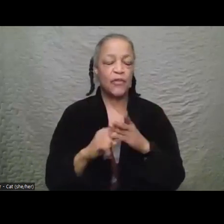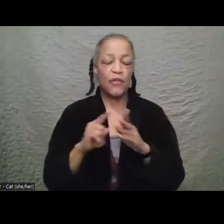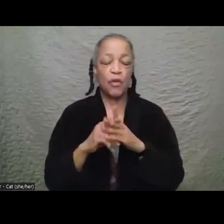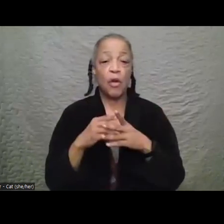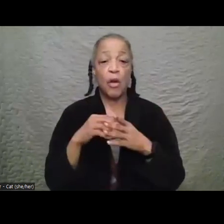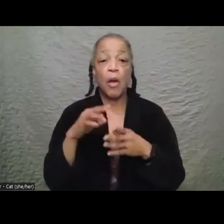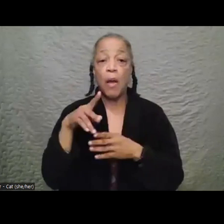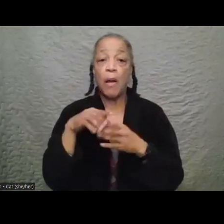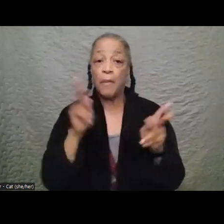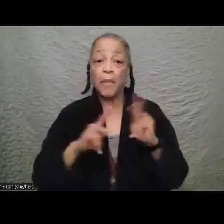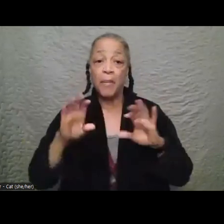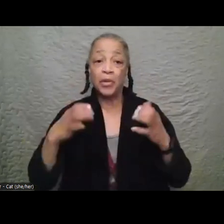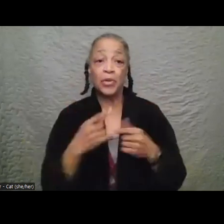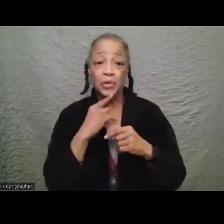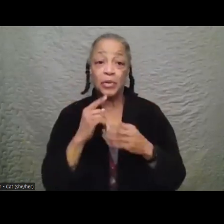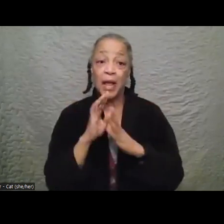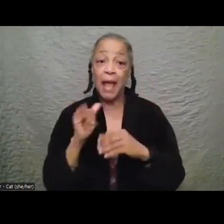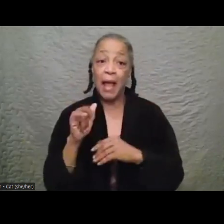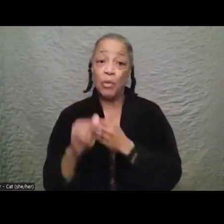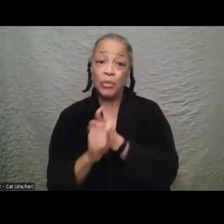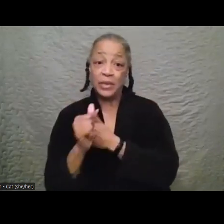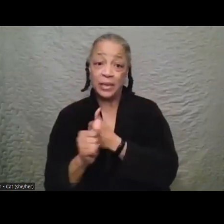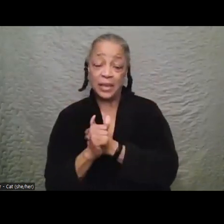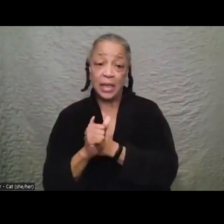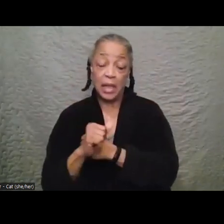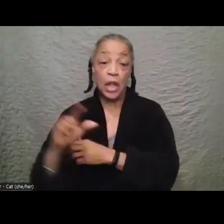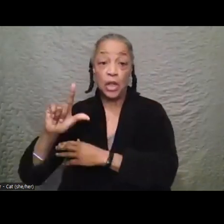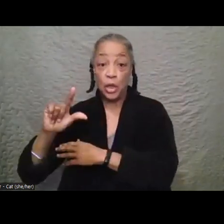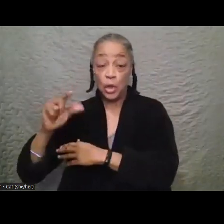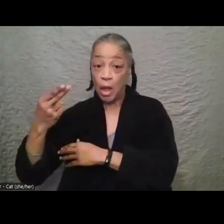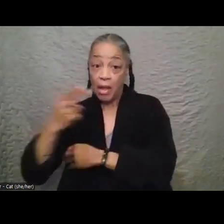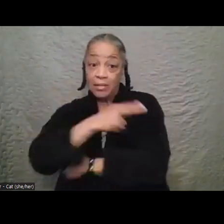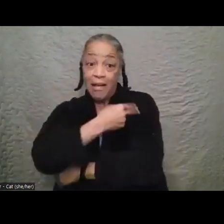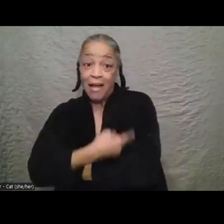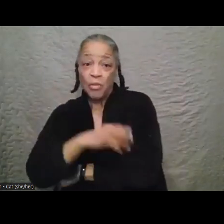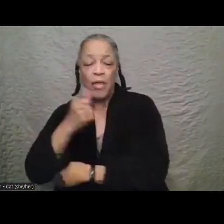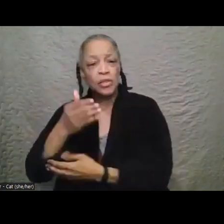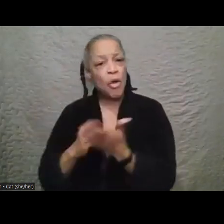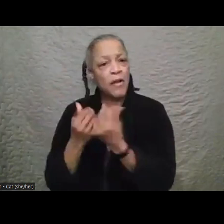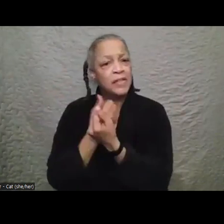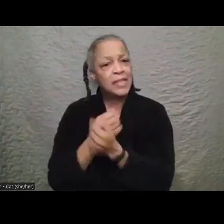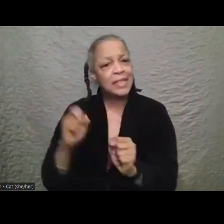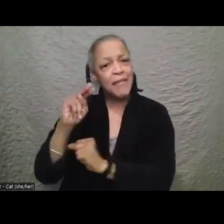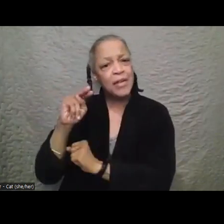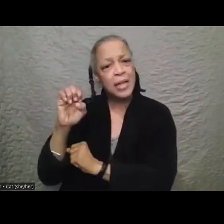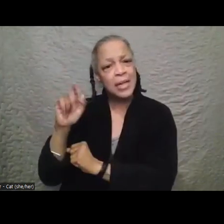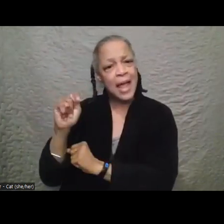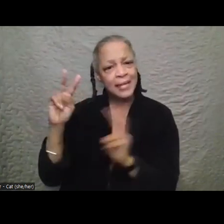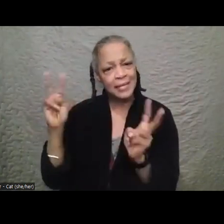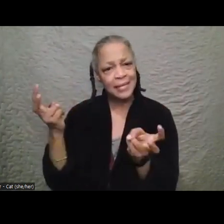Laguna Honda is a very critical part of that safety net . We are all comforted by the fact